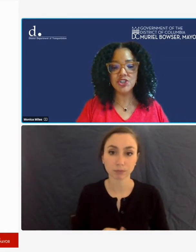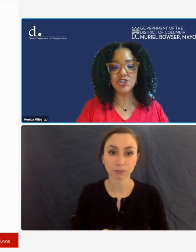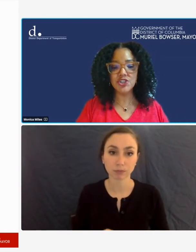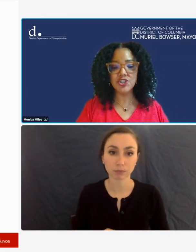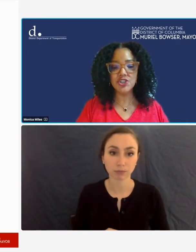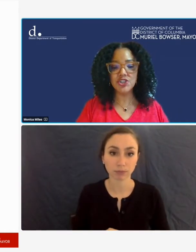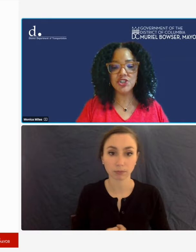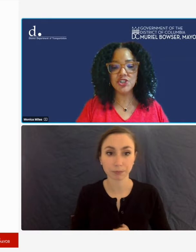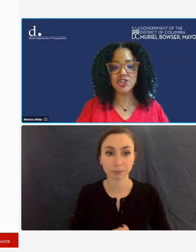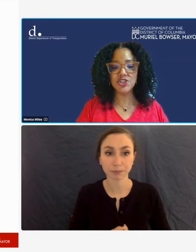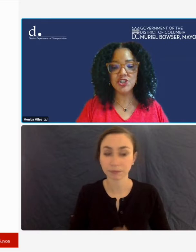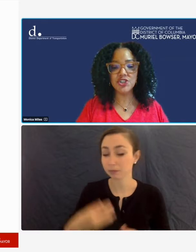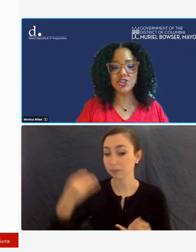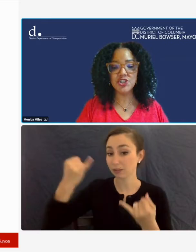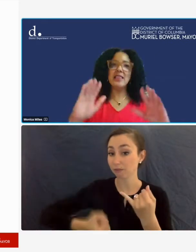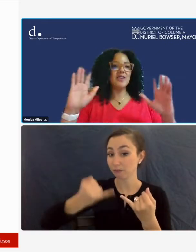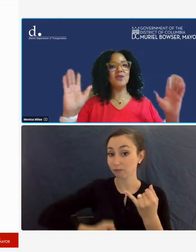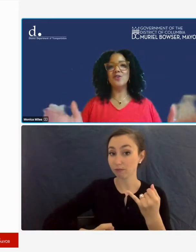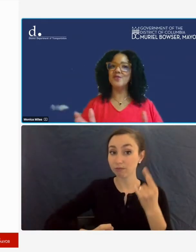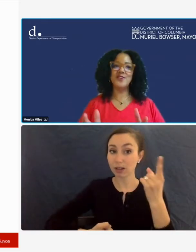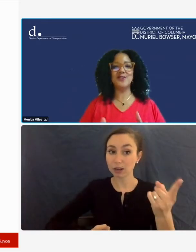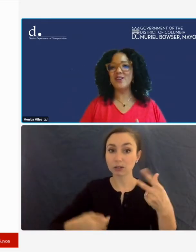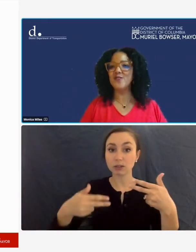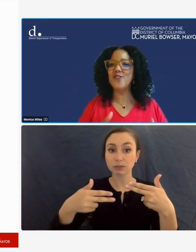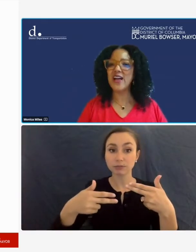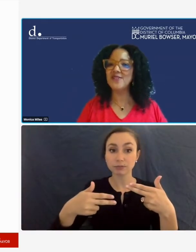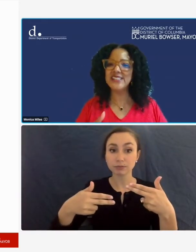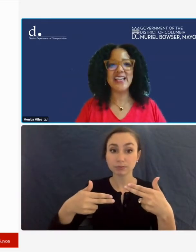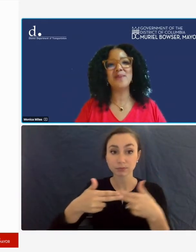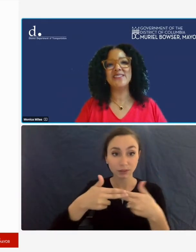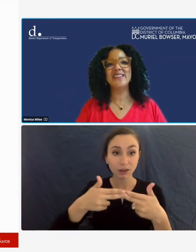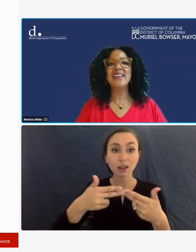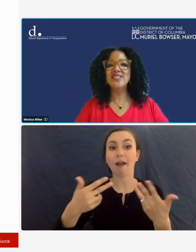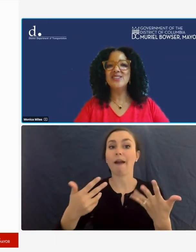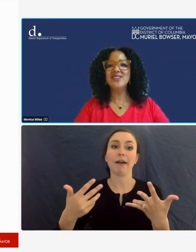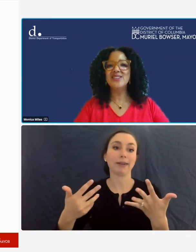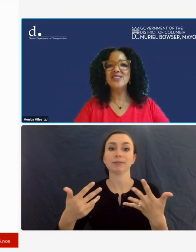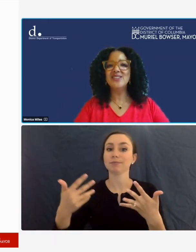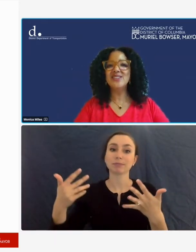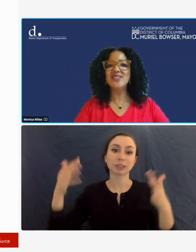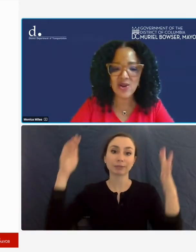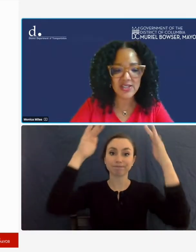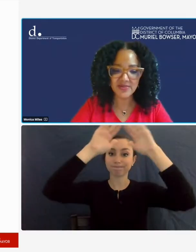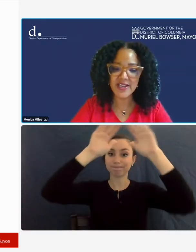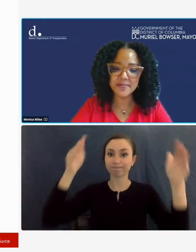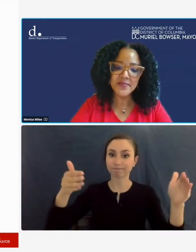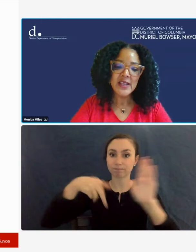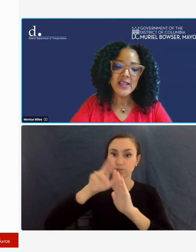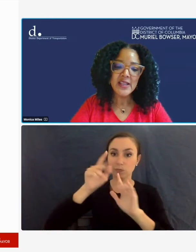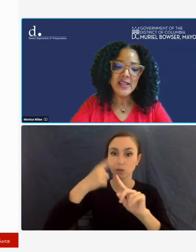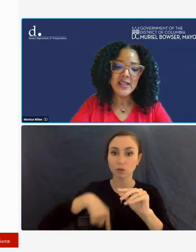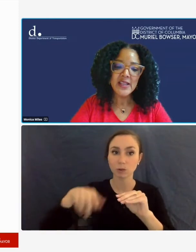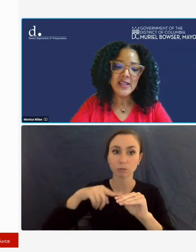is basically a high level overview of the five steps to developing an indirect cost rate and so